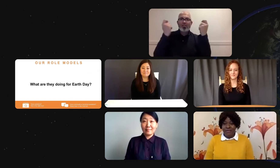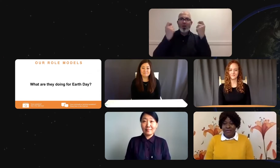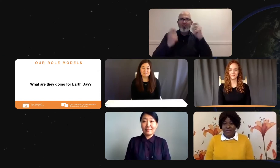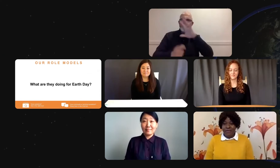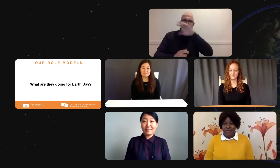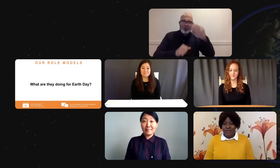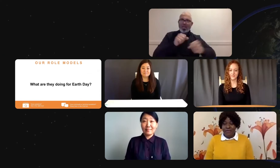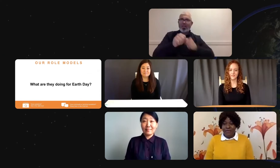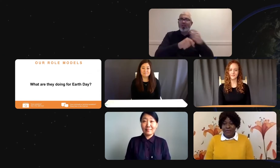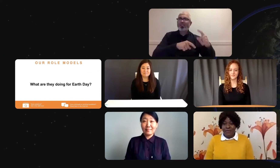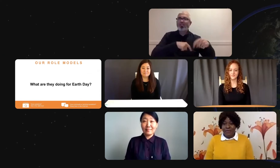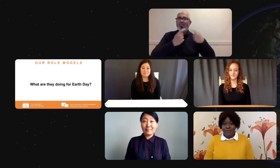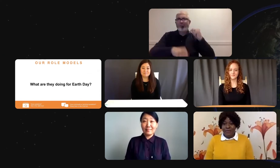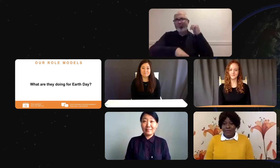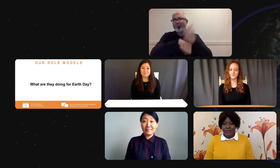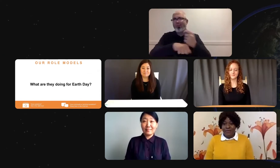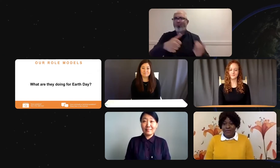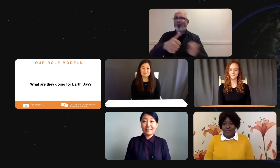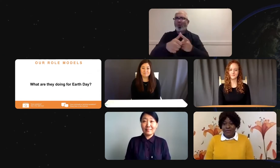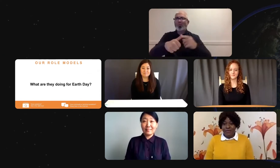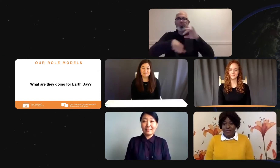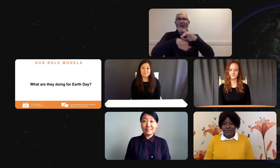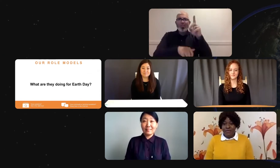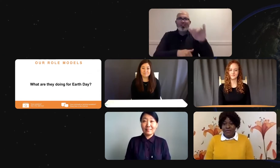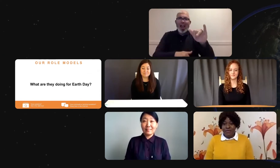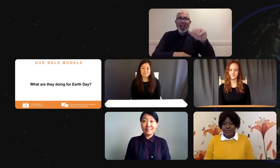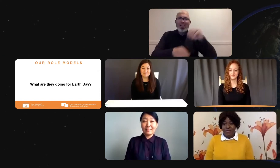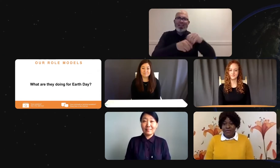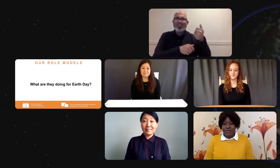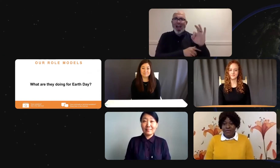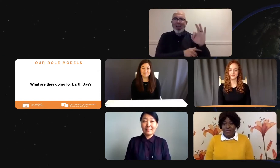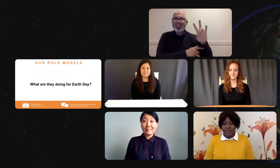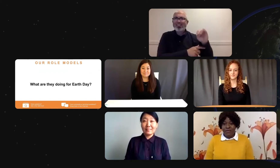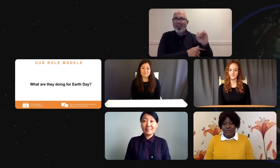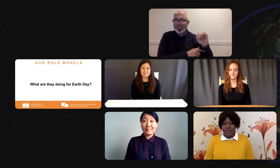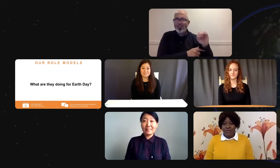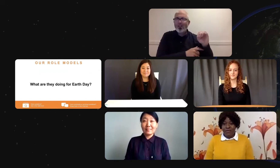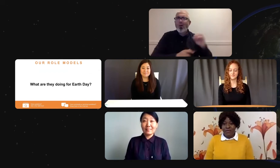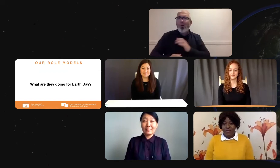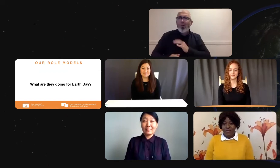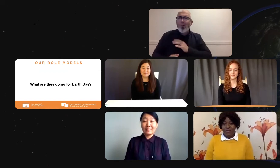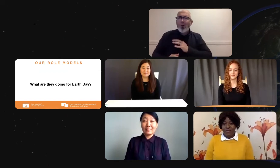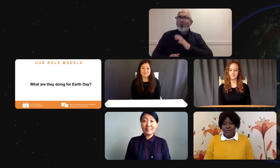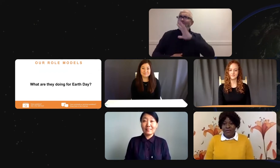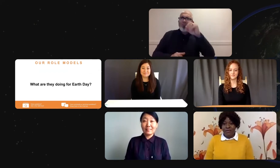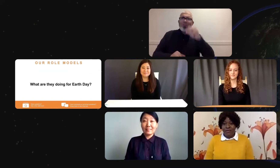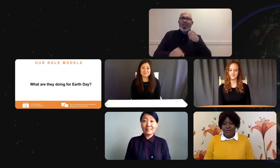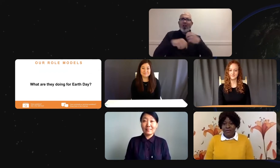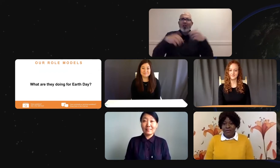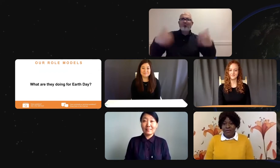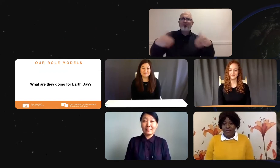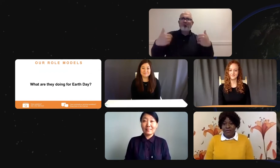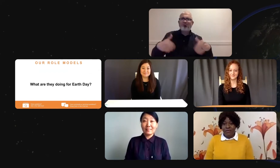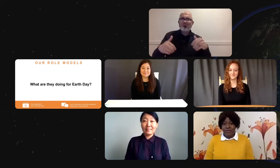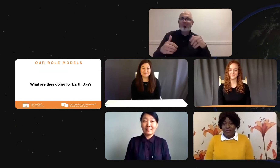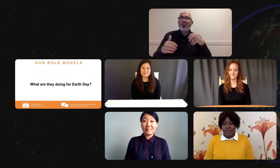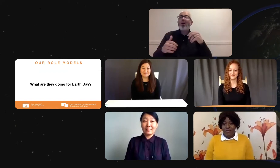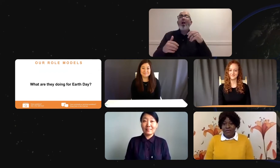50 years since the first Earth Day was celebrated. That's an incredibly long time.